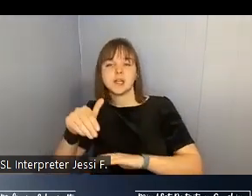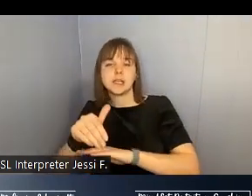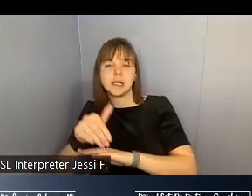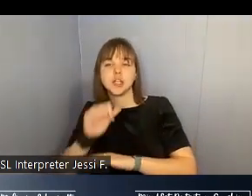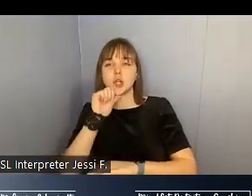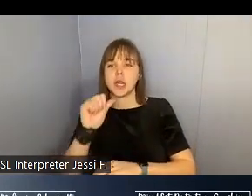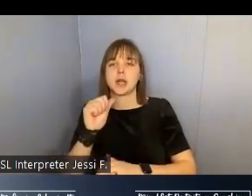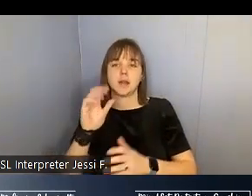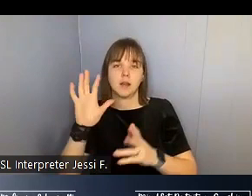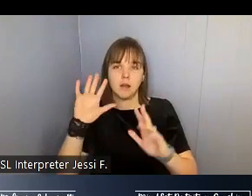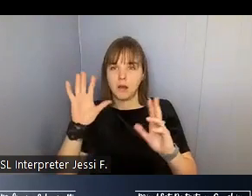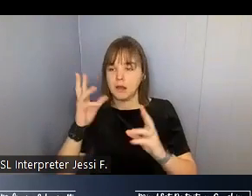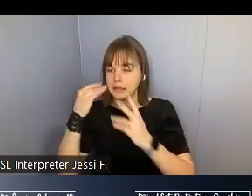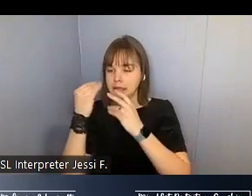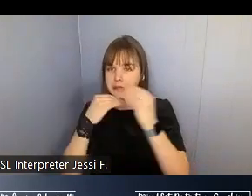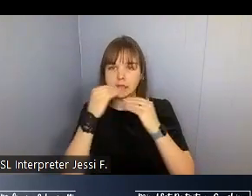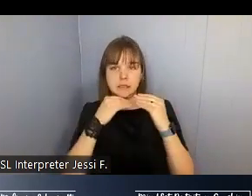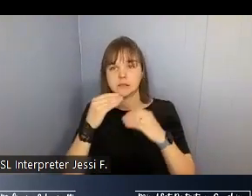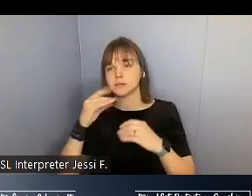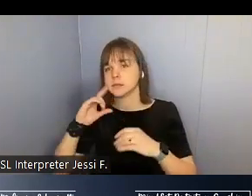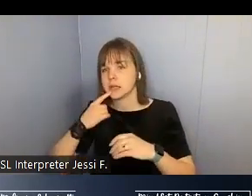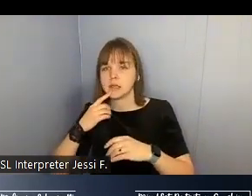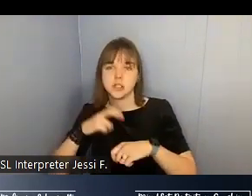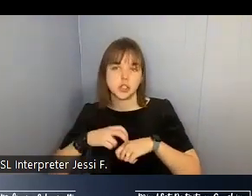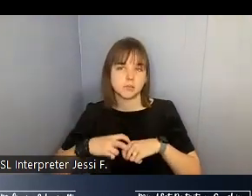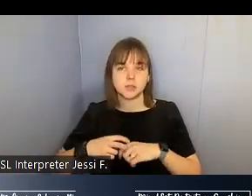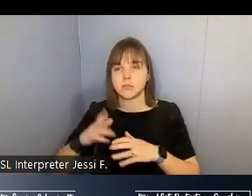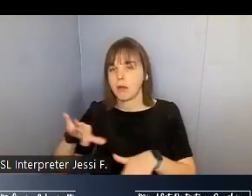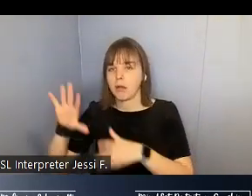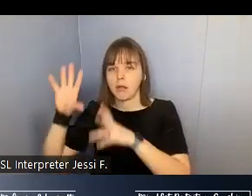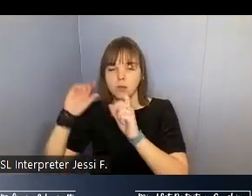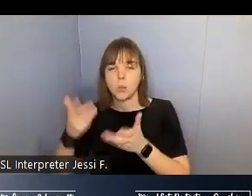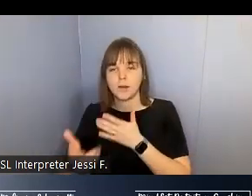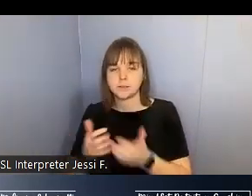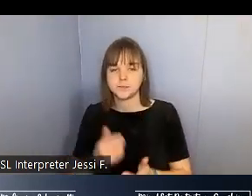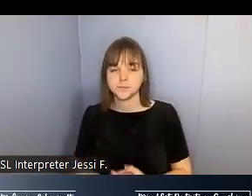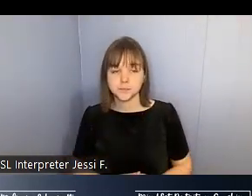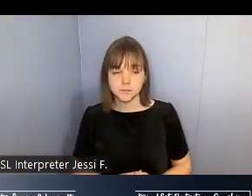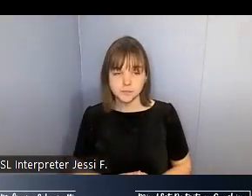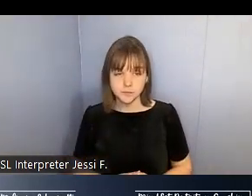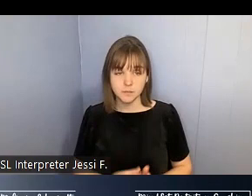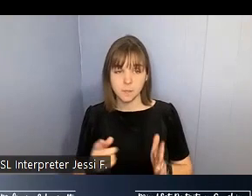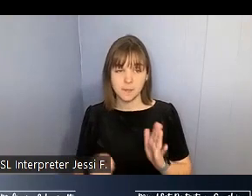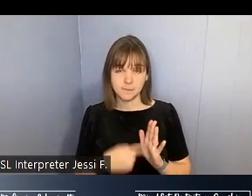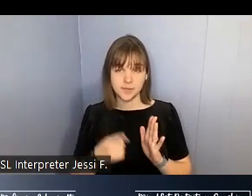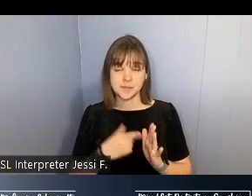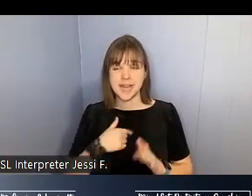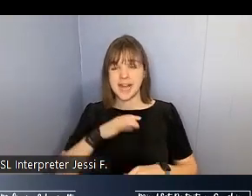You didn't feel like you were missing out on something. Set a minimum number of chews per bite. When I wiped out on my bike and I